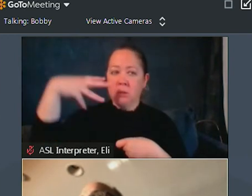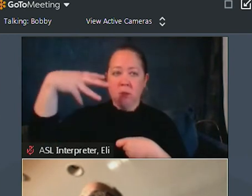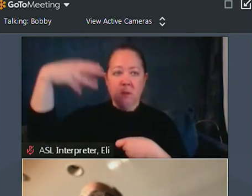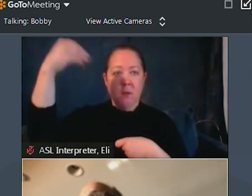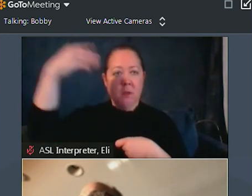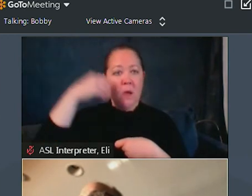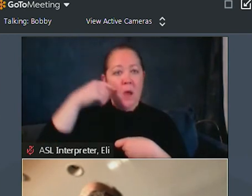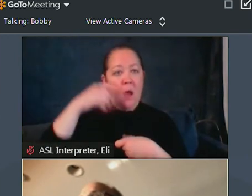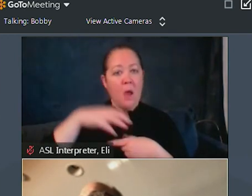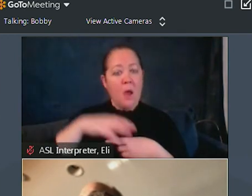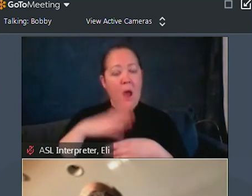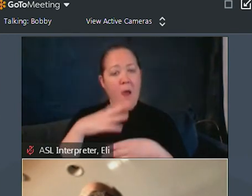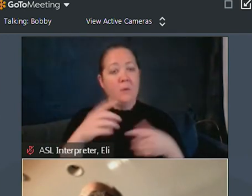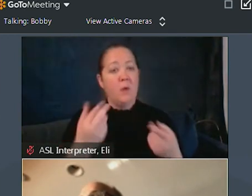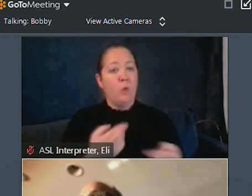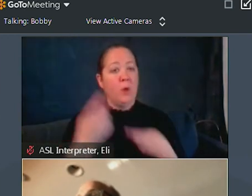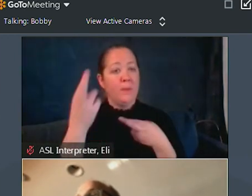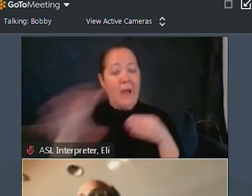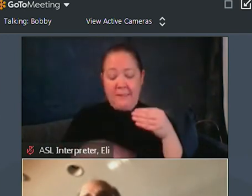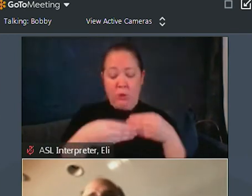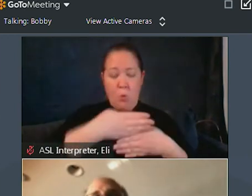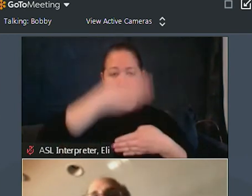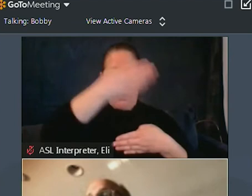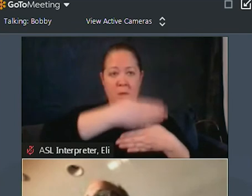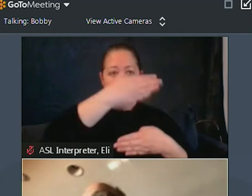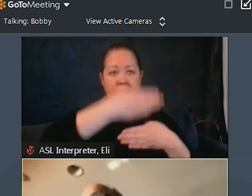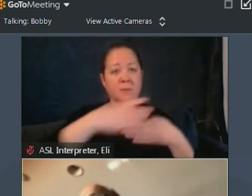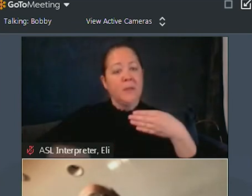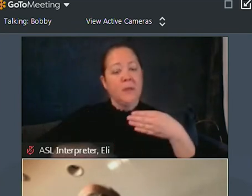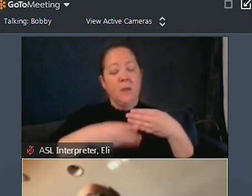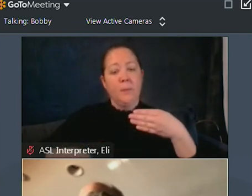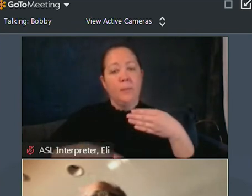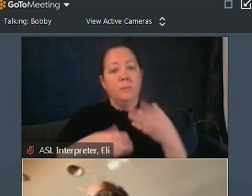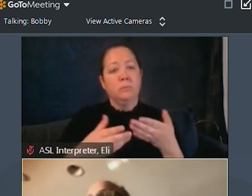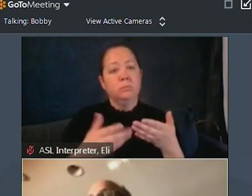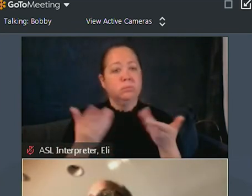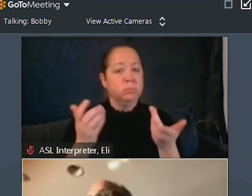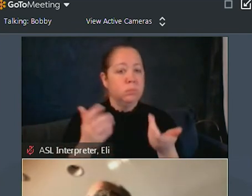additional windows be provided along the elevation, which we could go back to that elevation if you wanted to